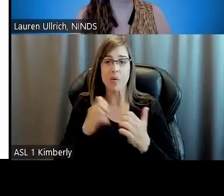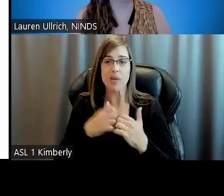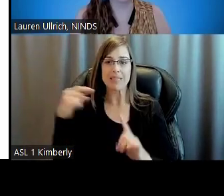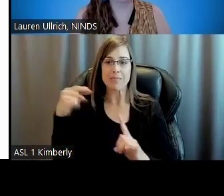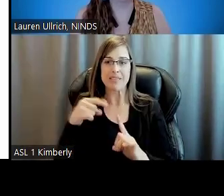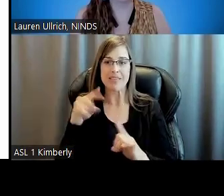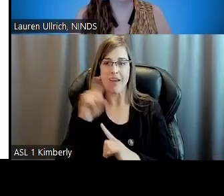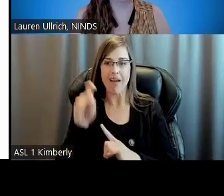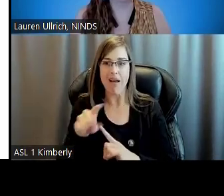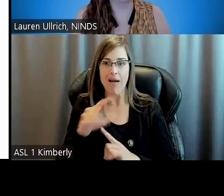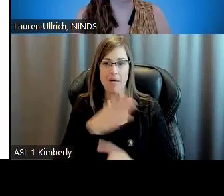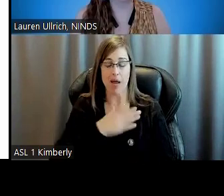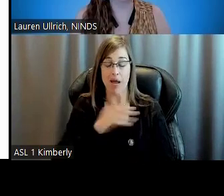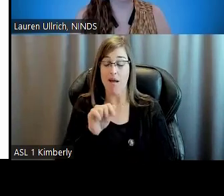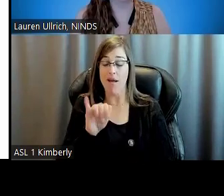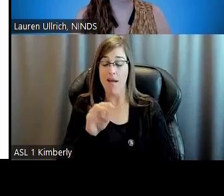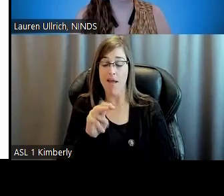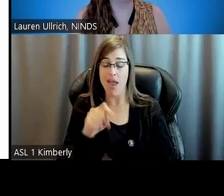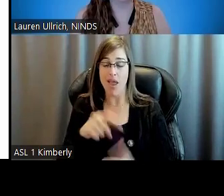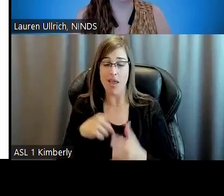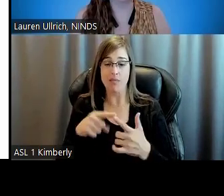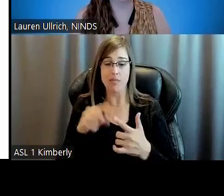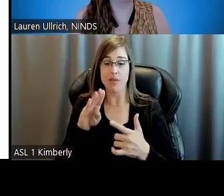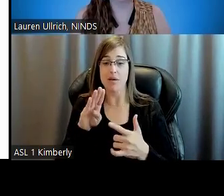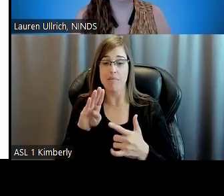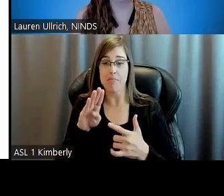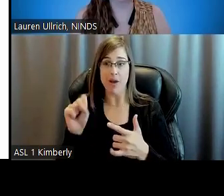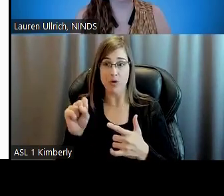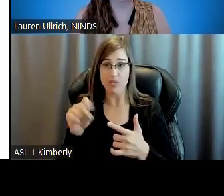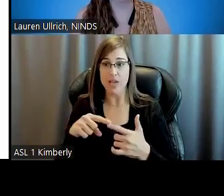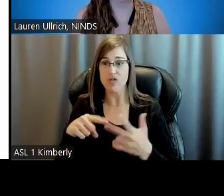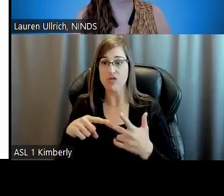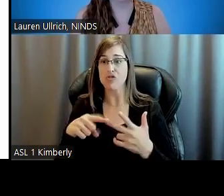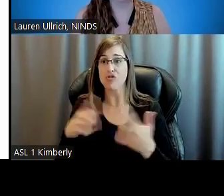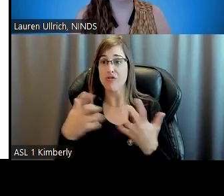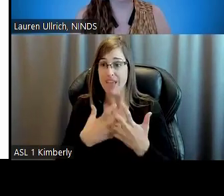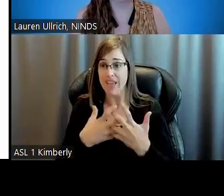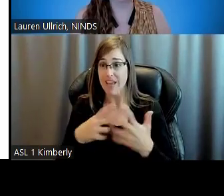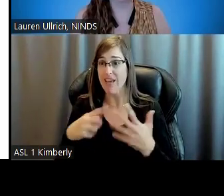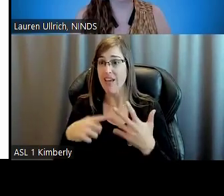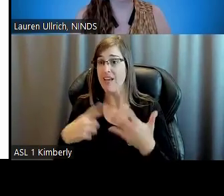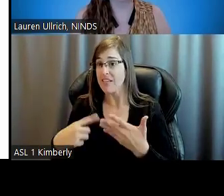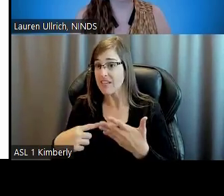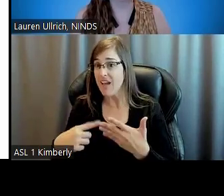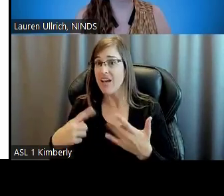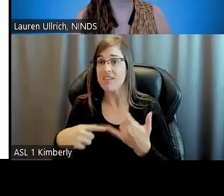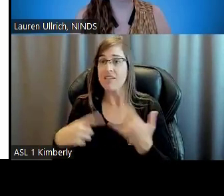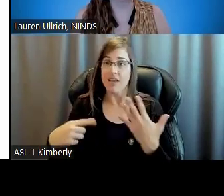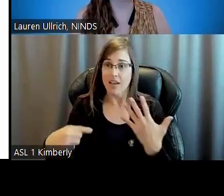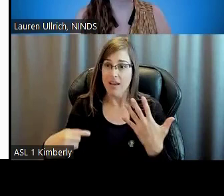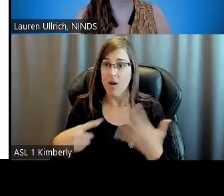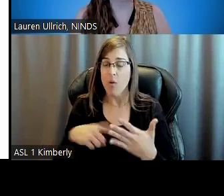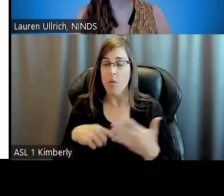Here's my aims, here's my biosketch, does this fit? Can we talk about that? Here's what I got from the summary statement.